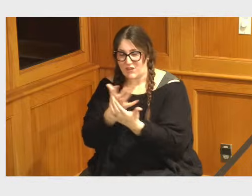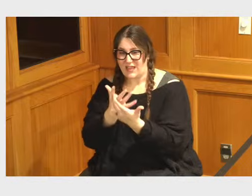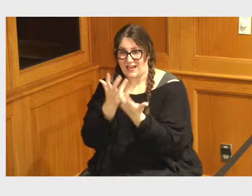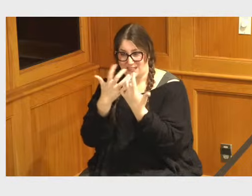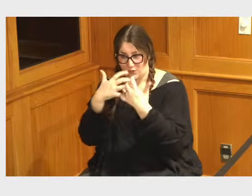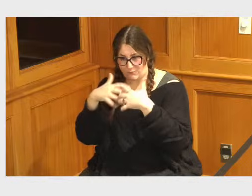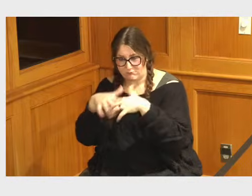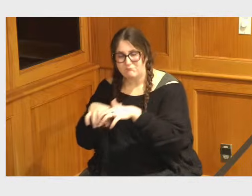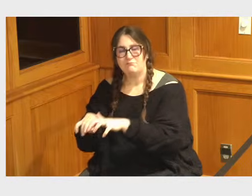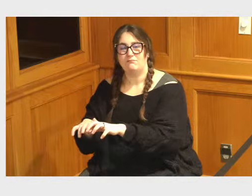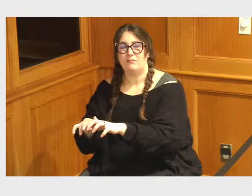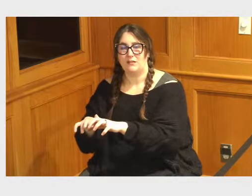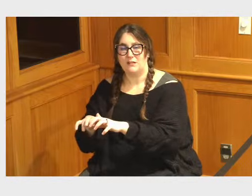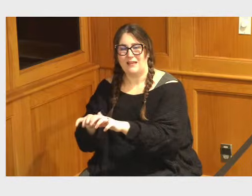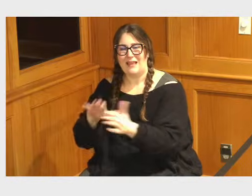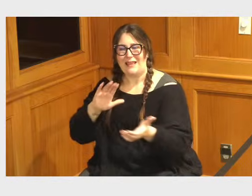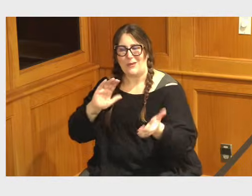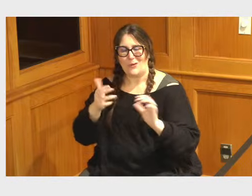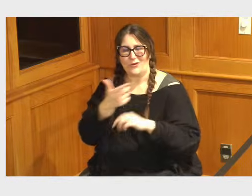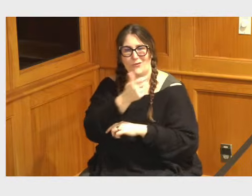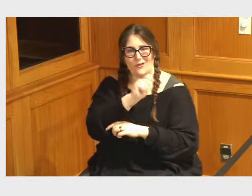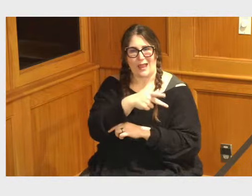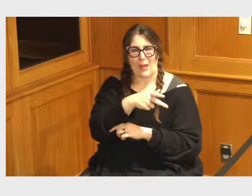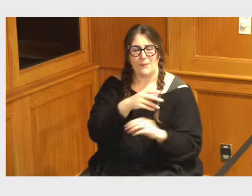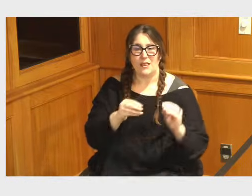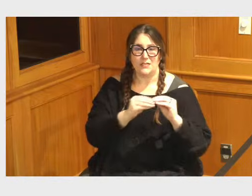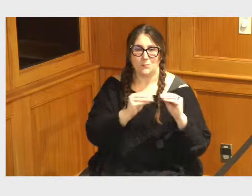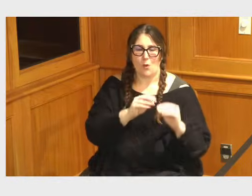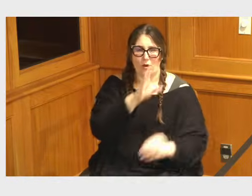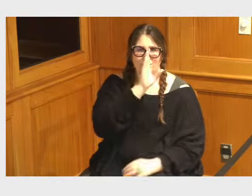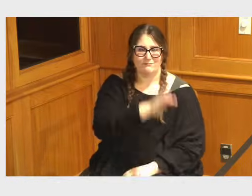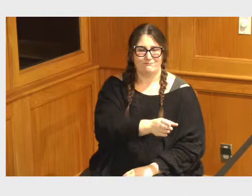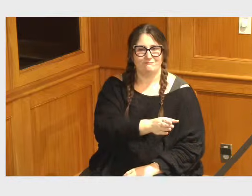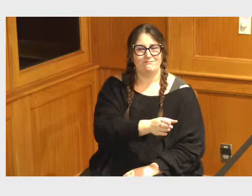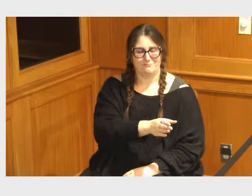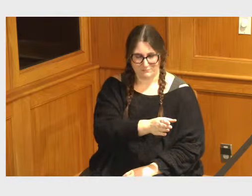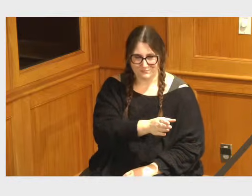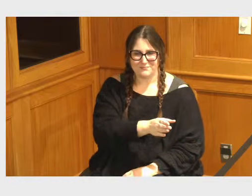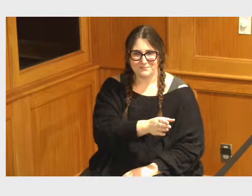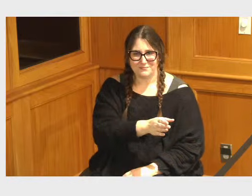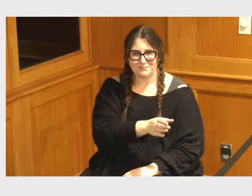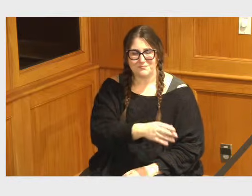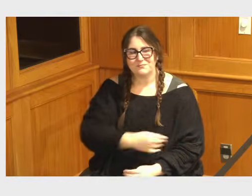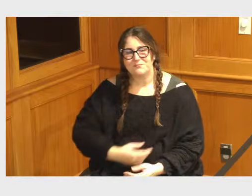uh, versus the gap filling projects which are more straightforward. Um, I've mentioned this before,